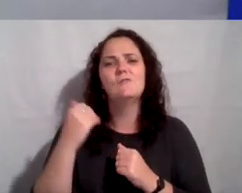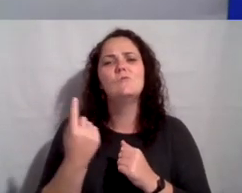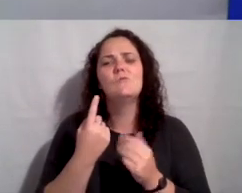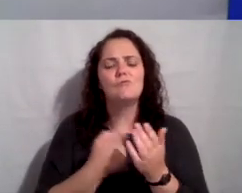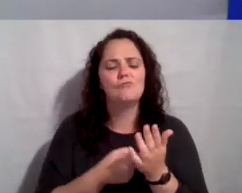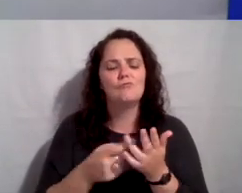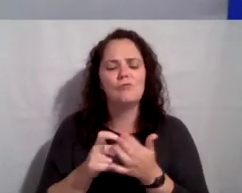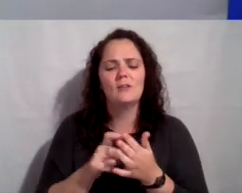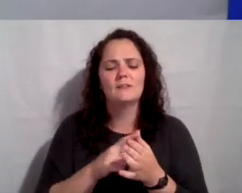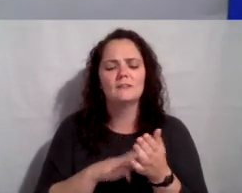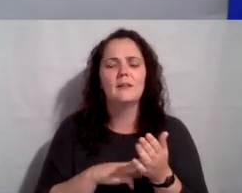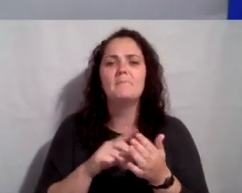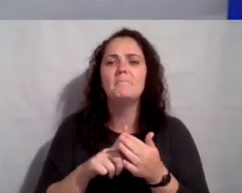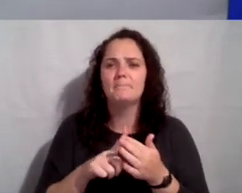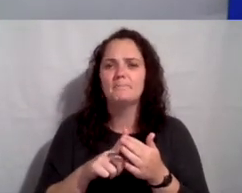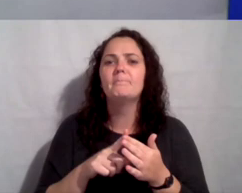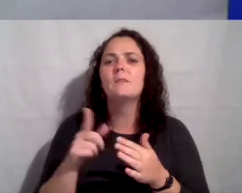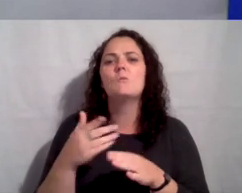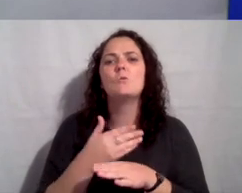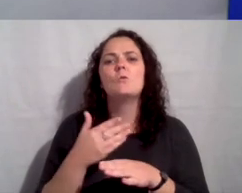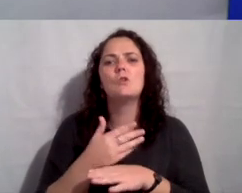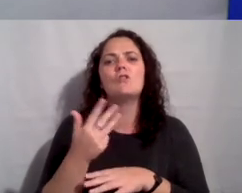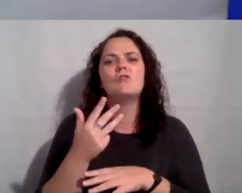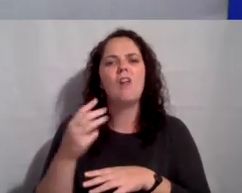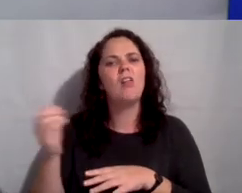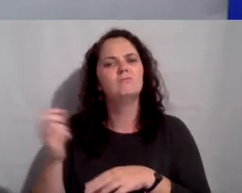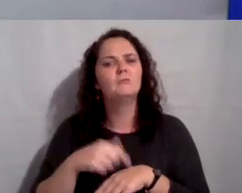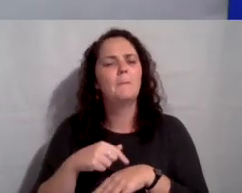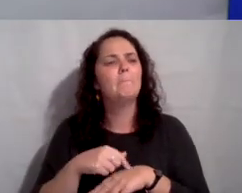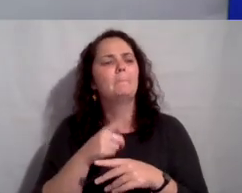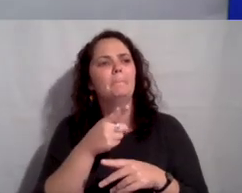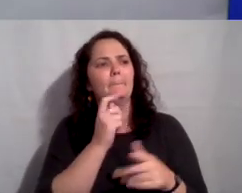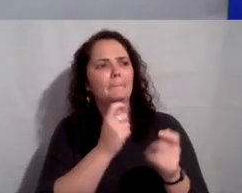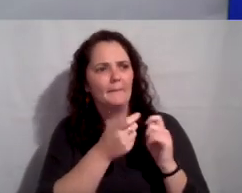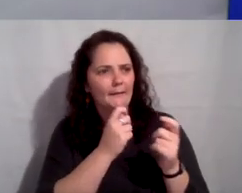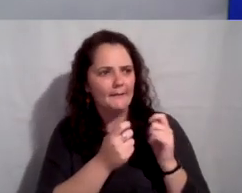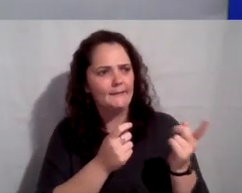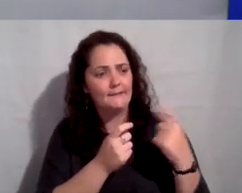Rodin who used to employ models to just come and just spend the day in his studio and